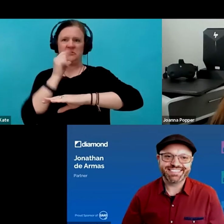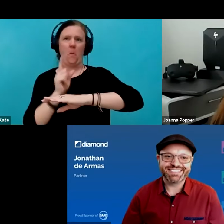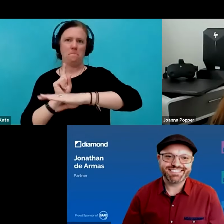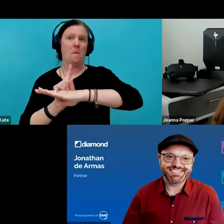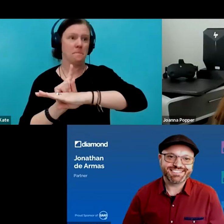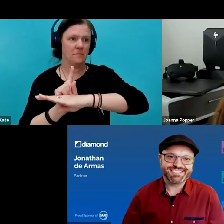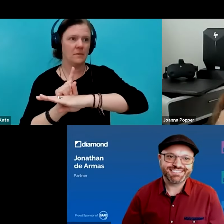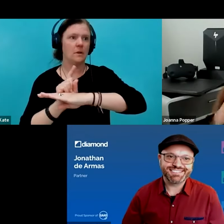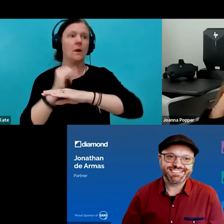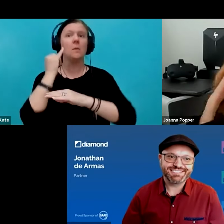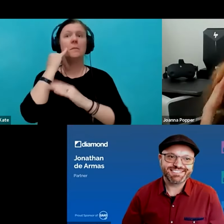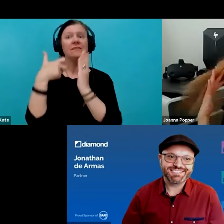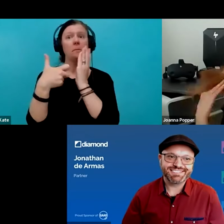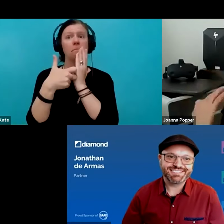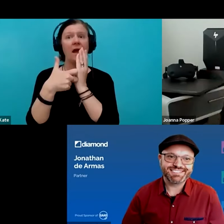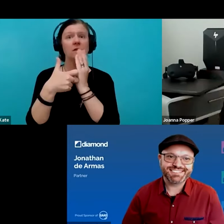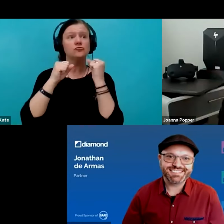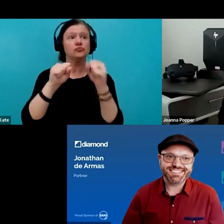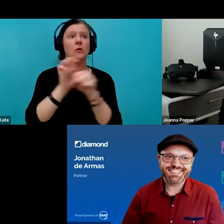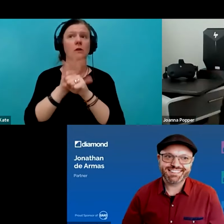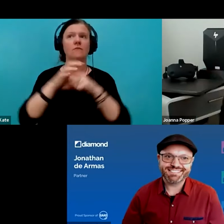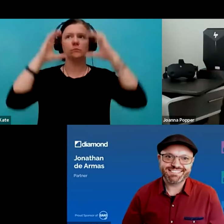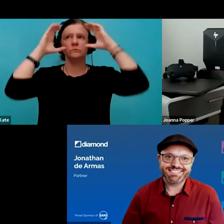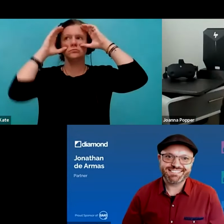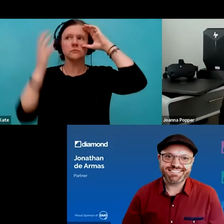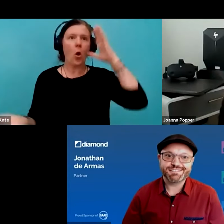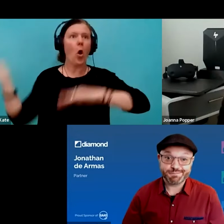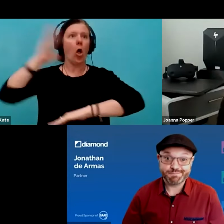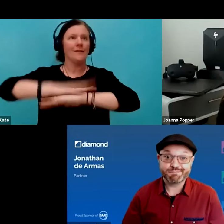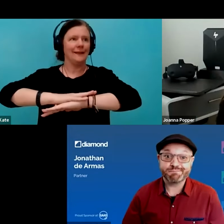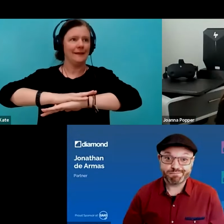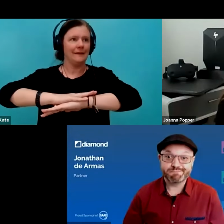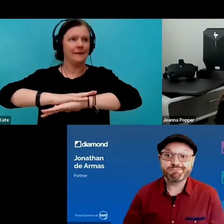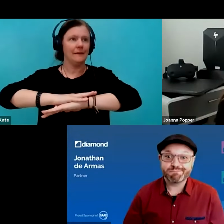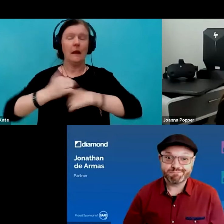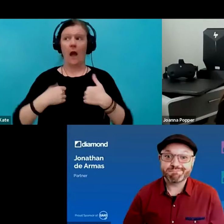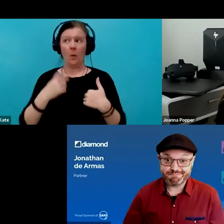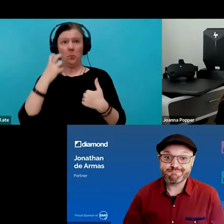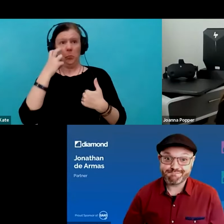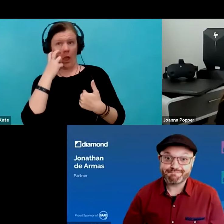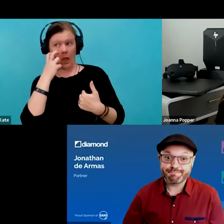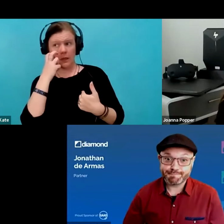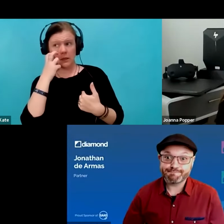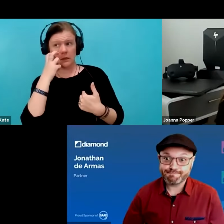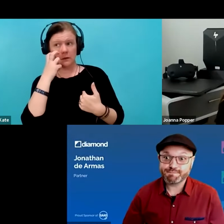the batteries are good enough for me to wear this all day and I cannot see. I'm a person that is blind.